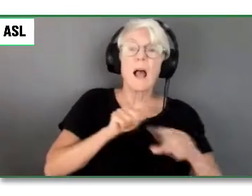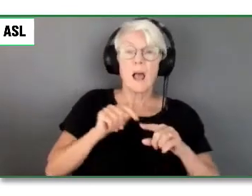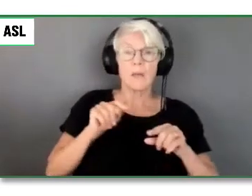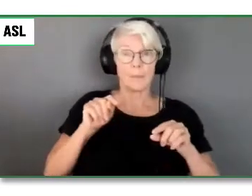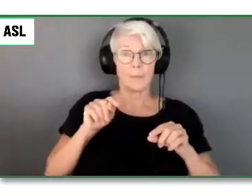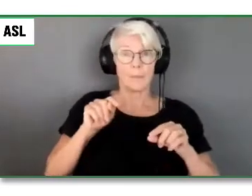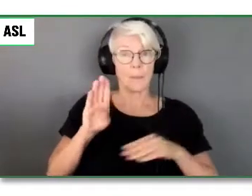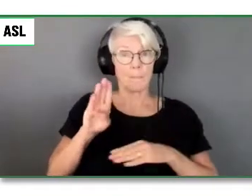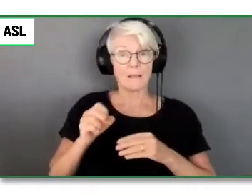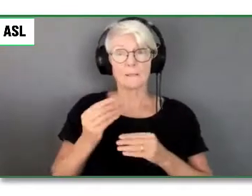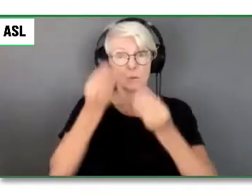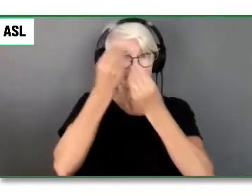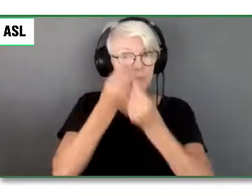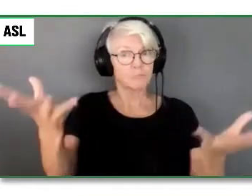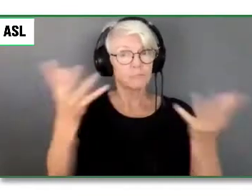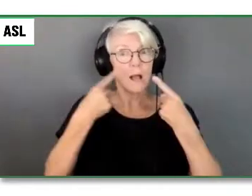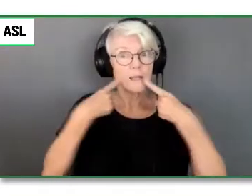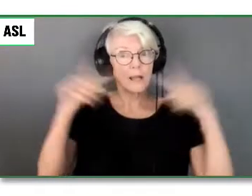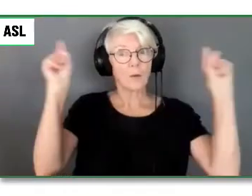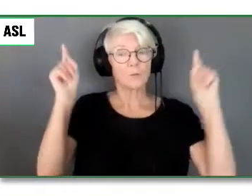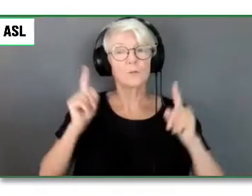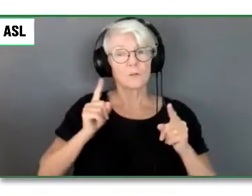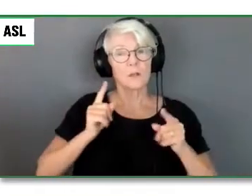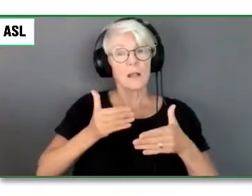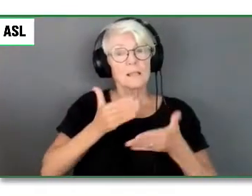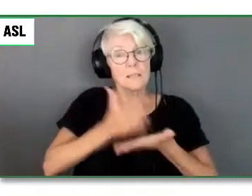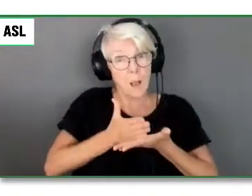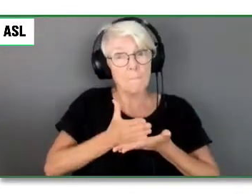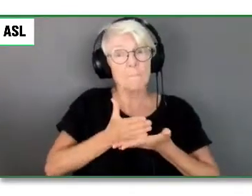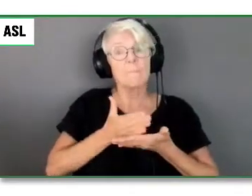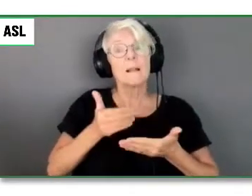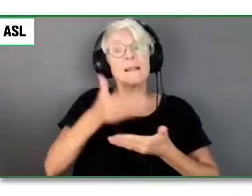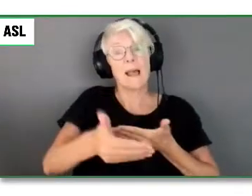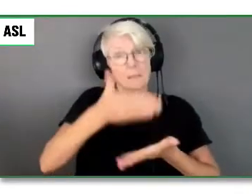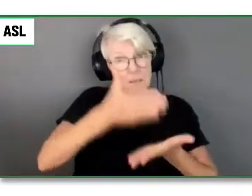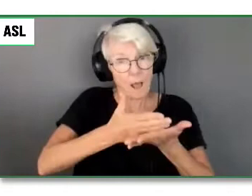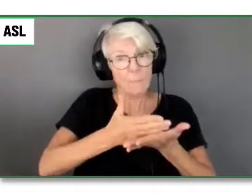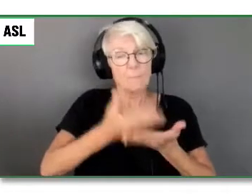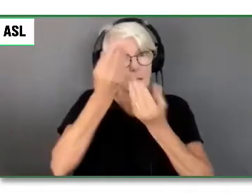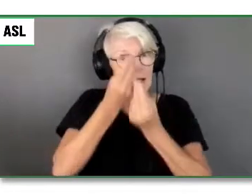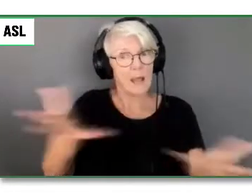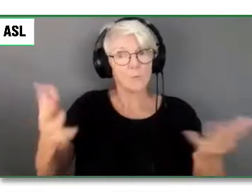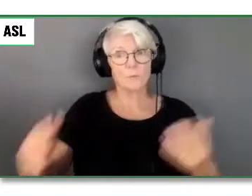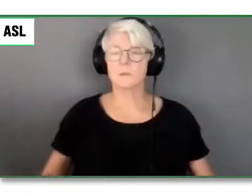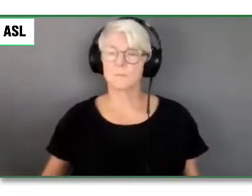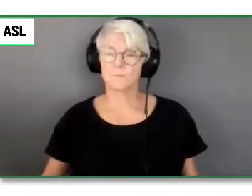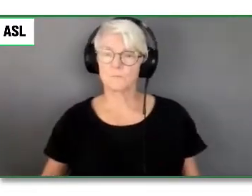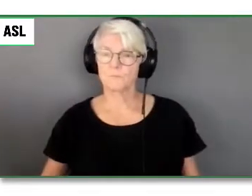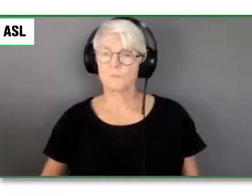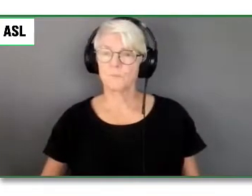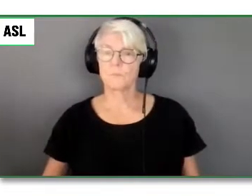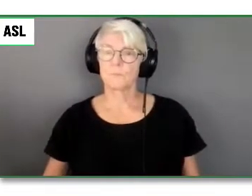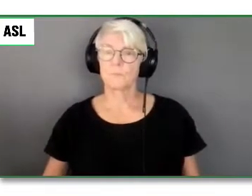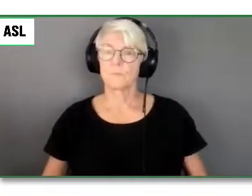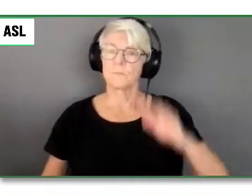the next stop automatically is. And next slide.